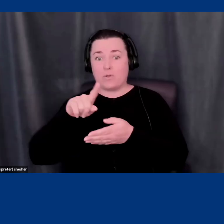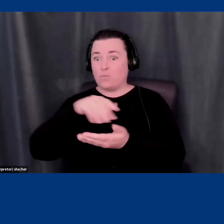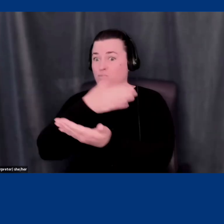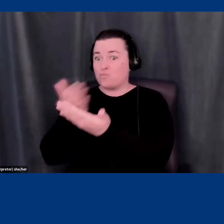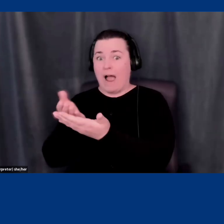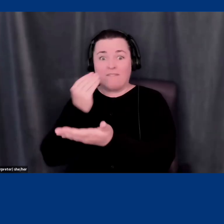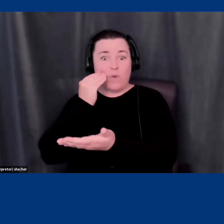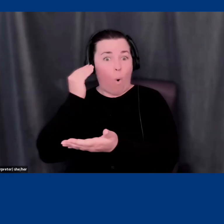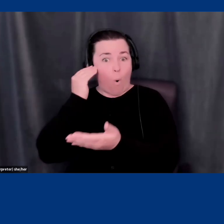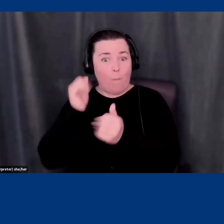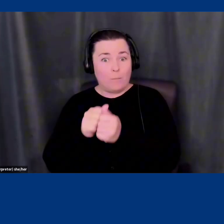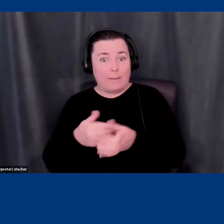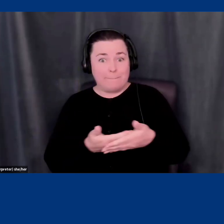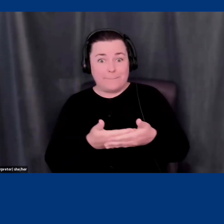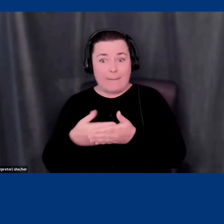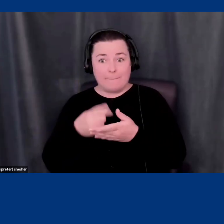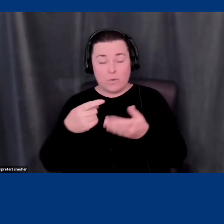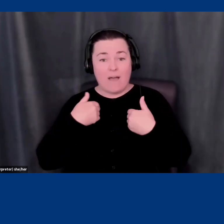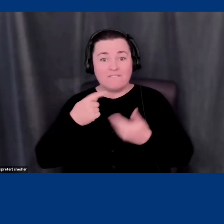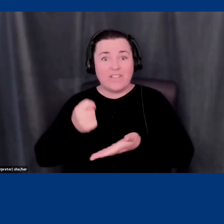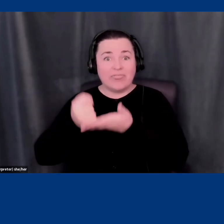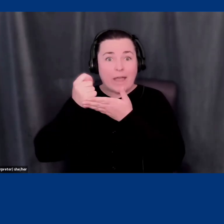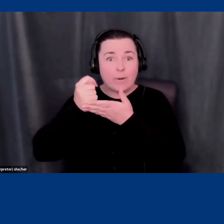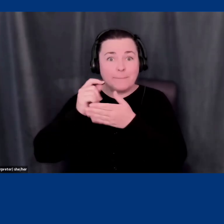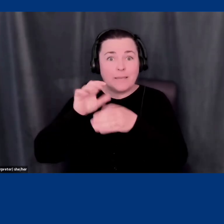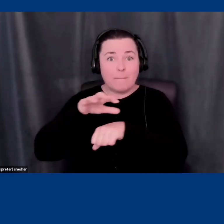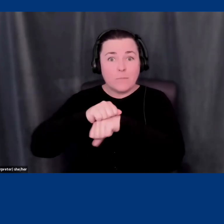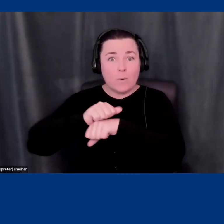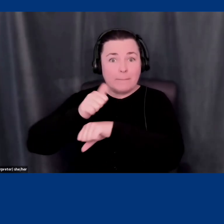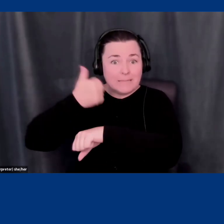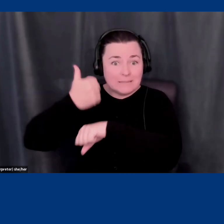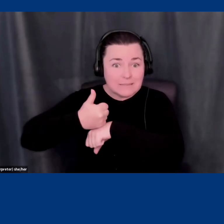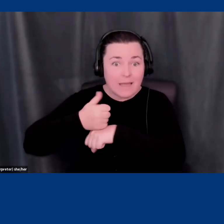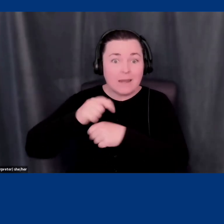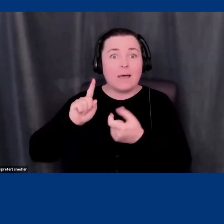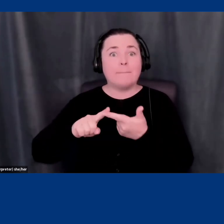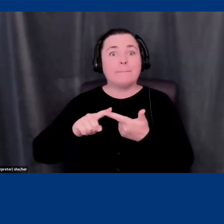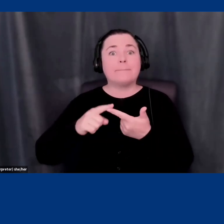appointments in place? Who are your go to support people? What task do you need the most help with?